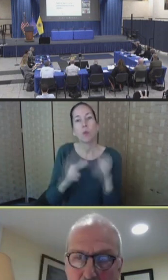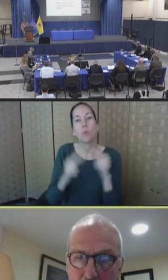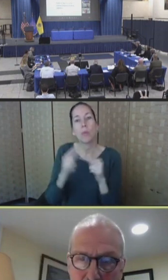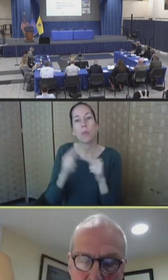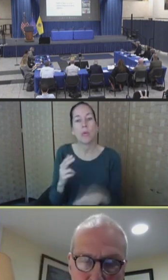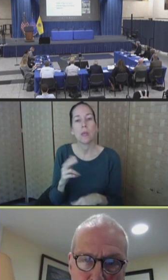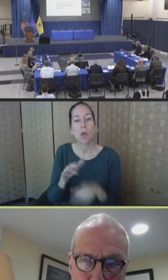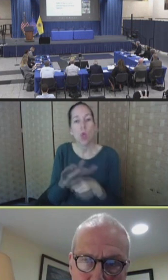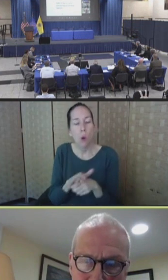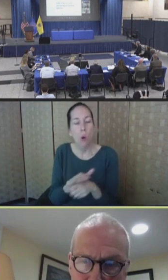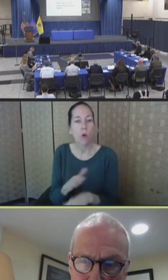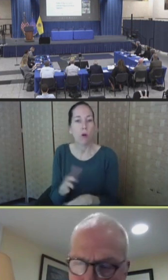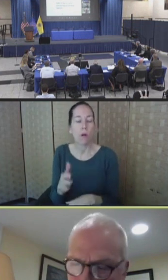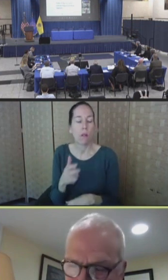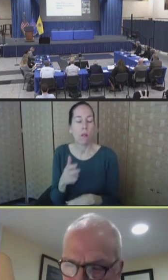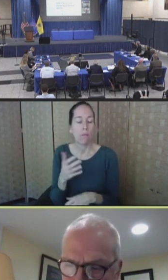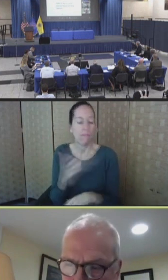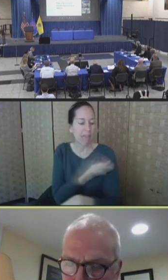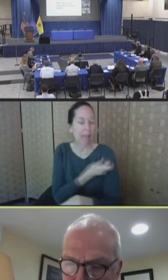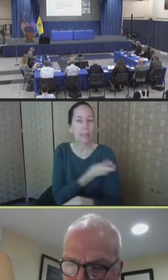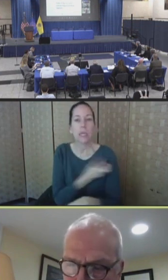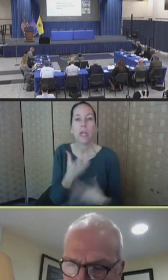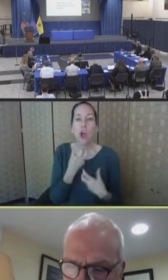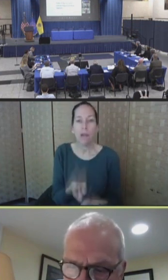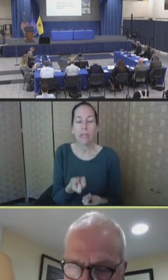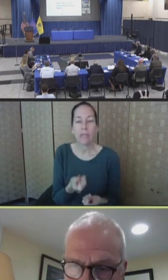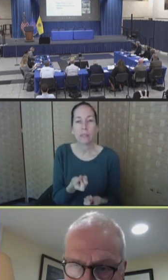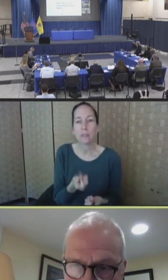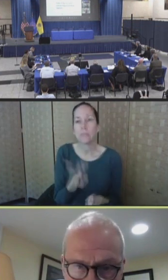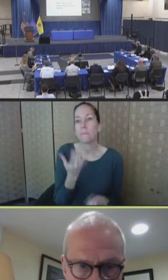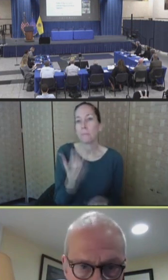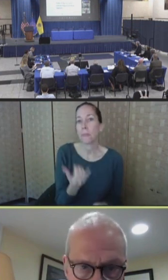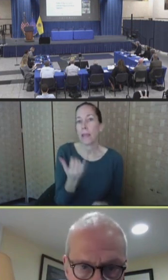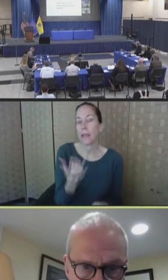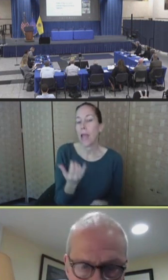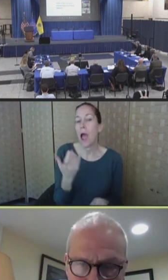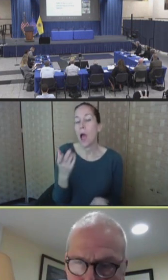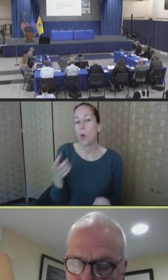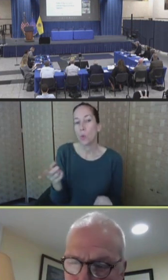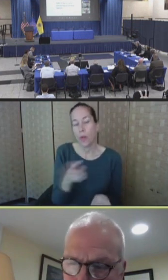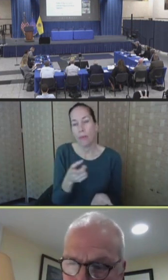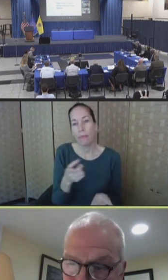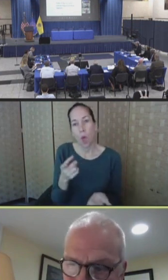recruited a new cohort of health departments to be learning communication strategies to more